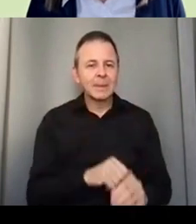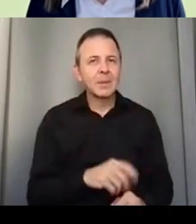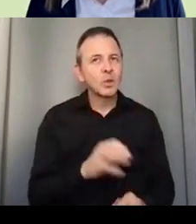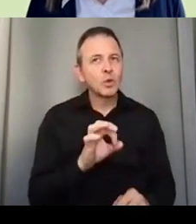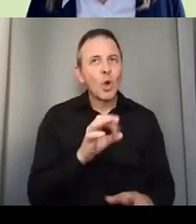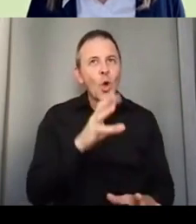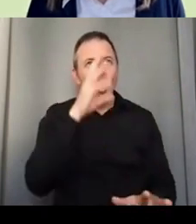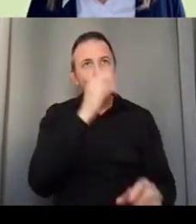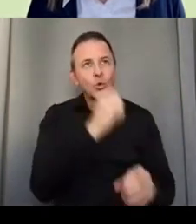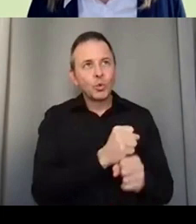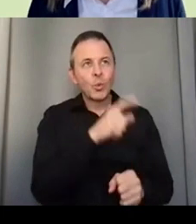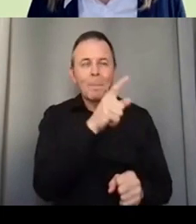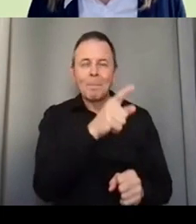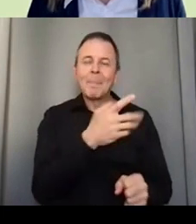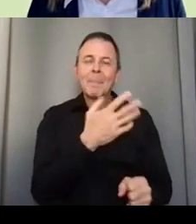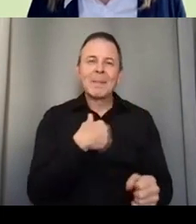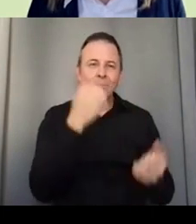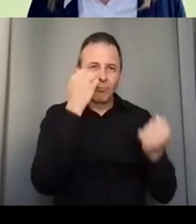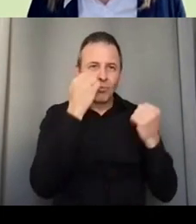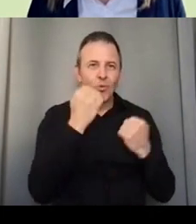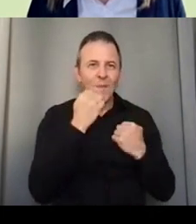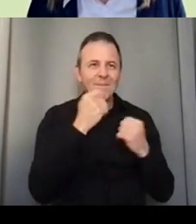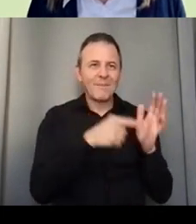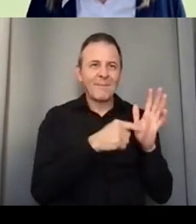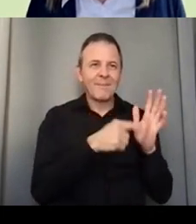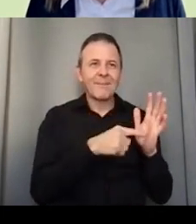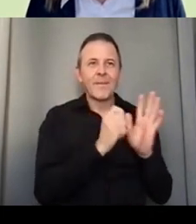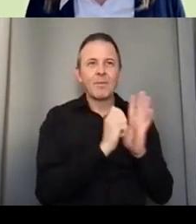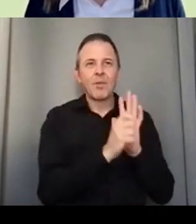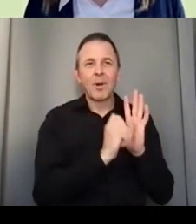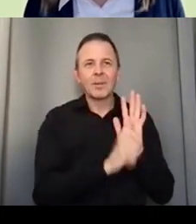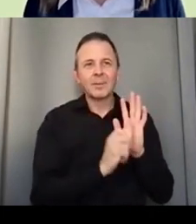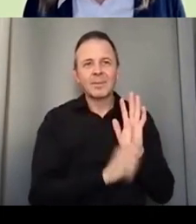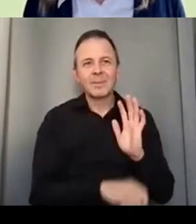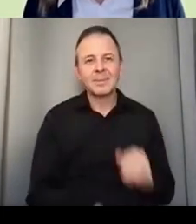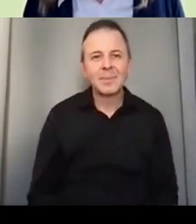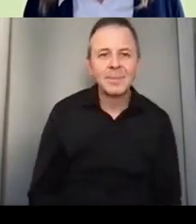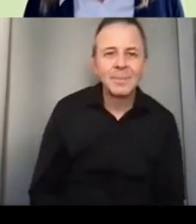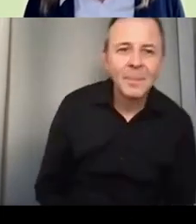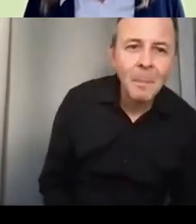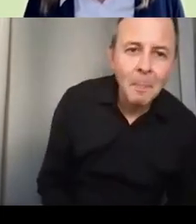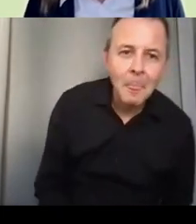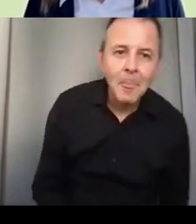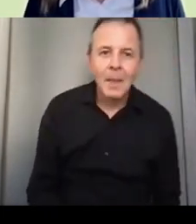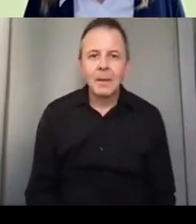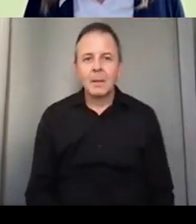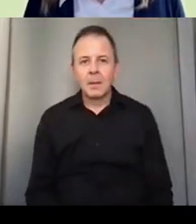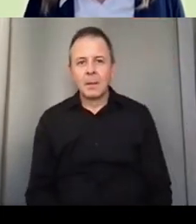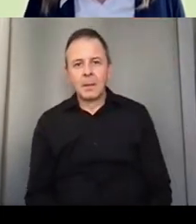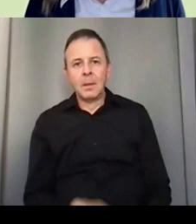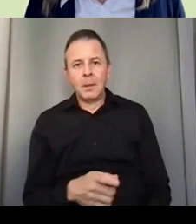get it in writing yeah absolutely, yeah so tips for communicating in the NDS